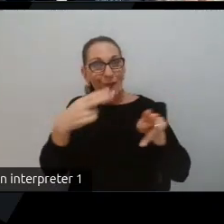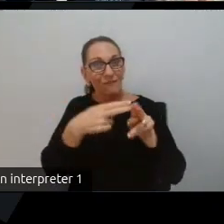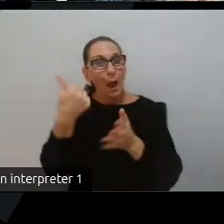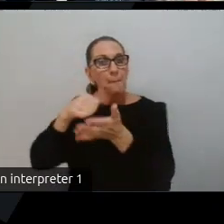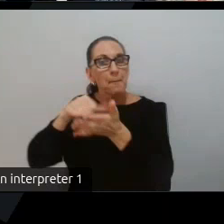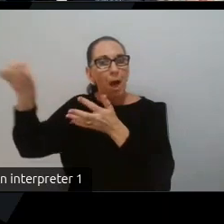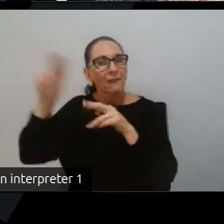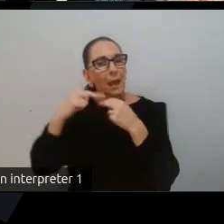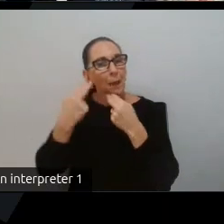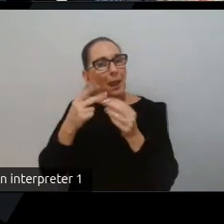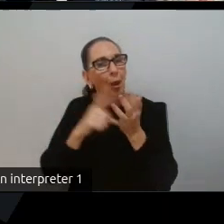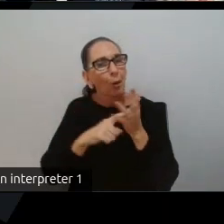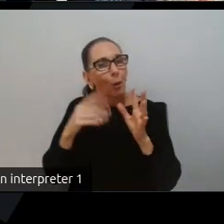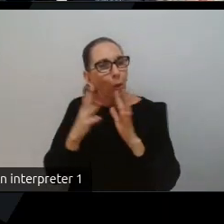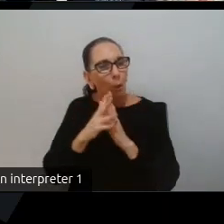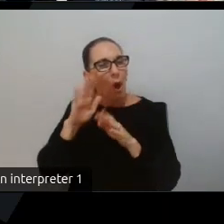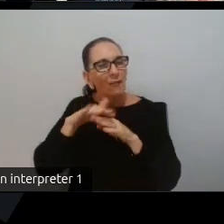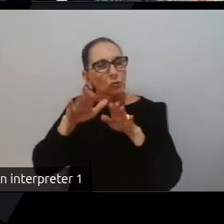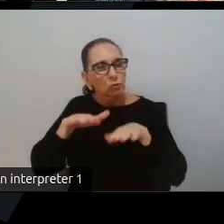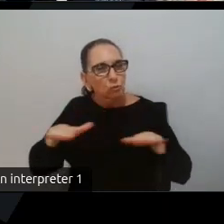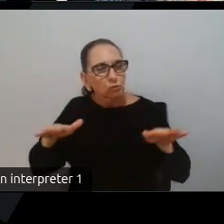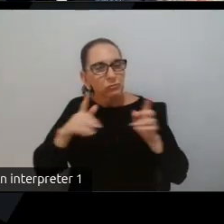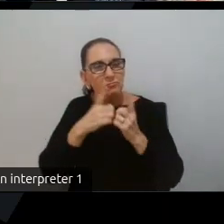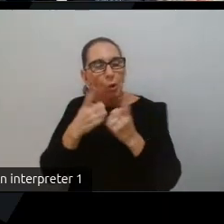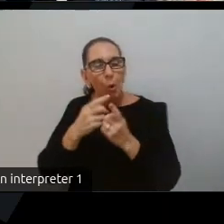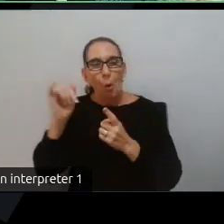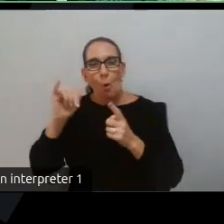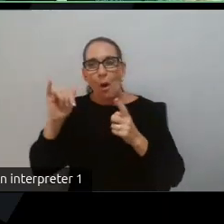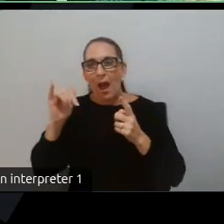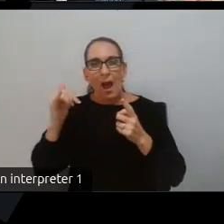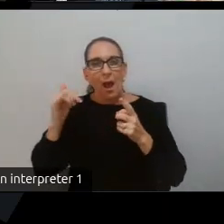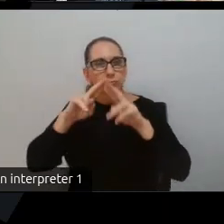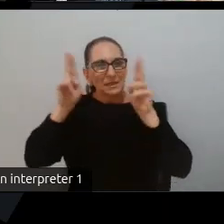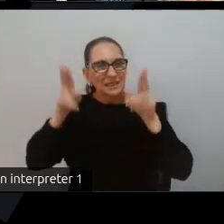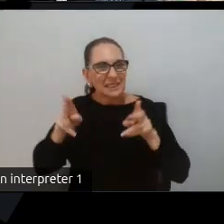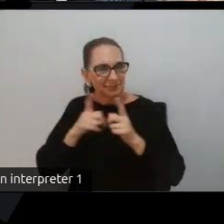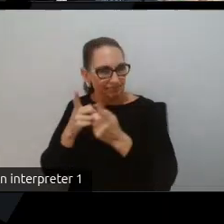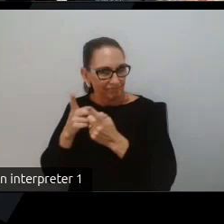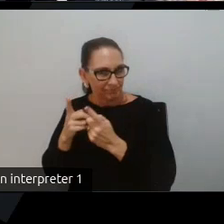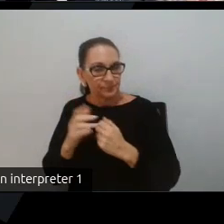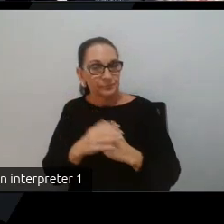court about children's matters or about property matters. A mediator is a bit more